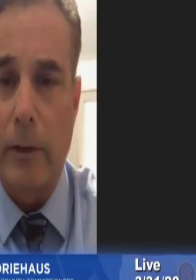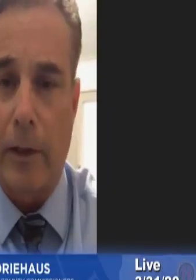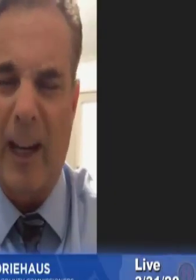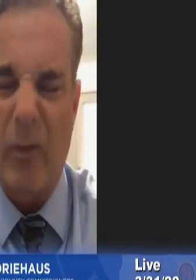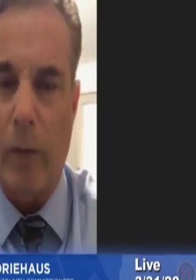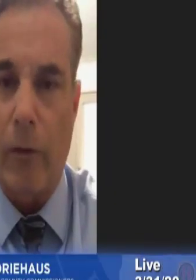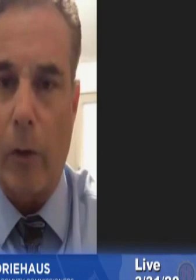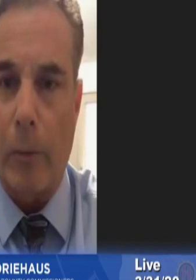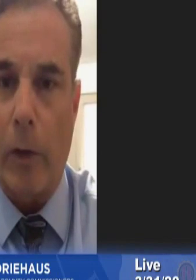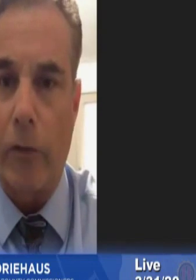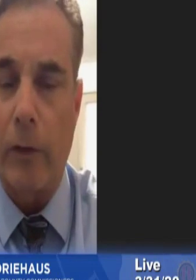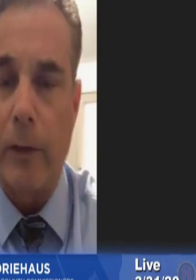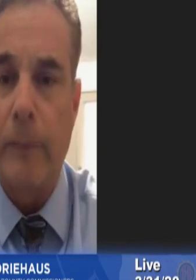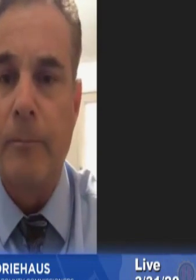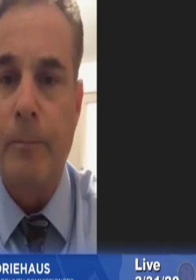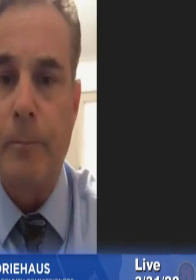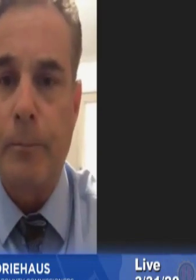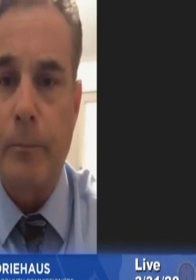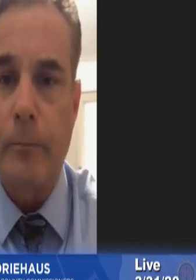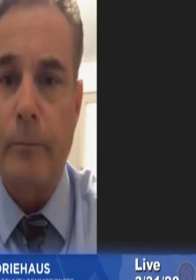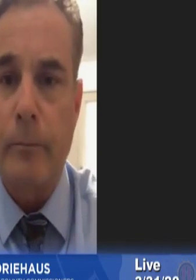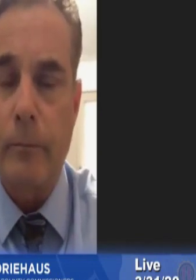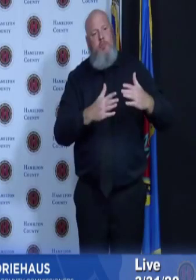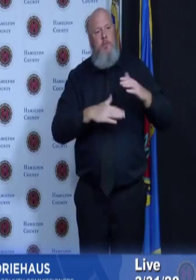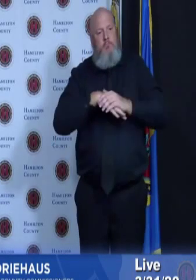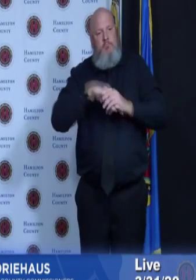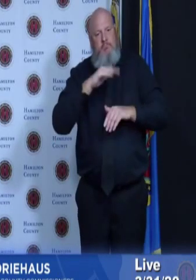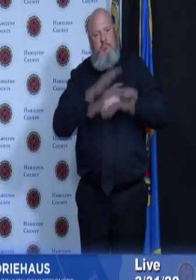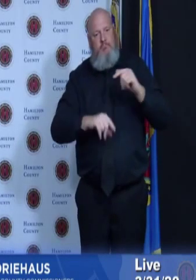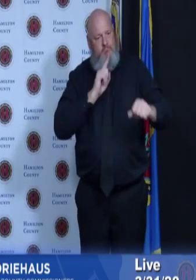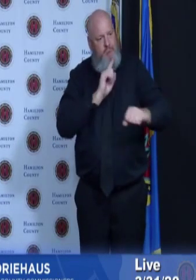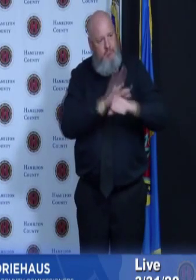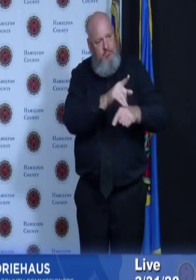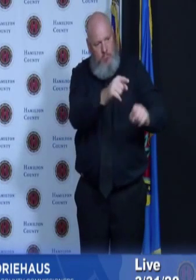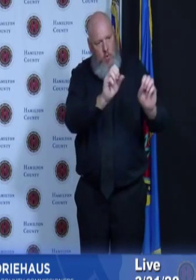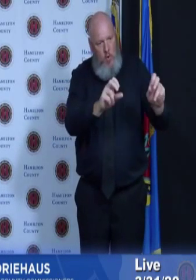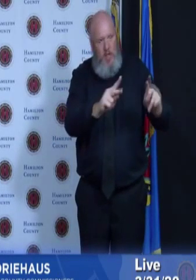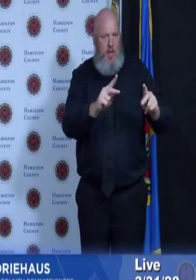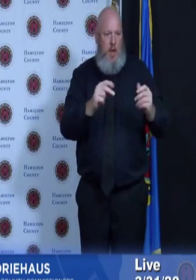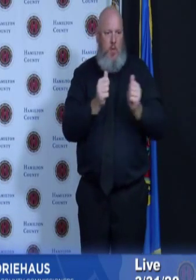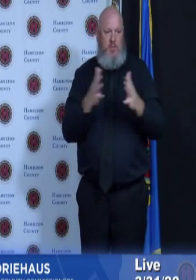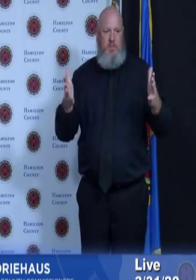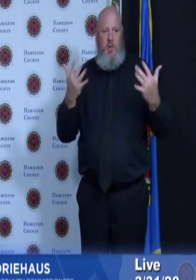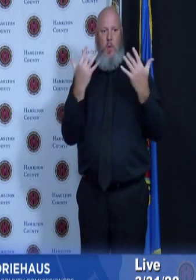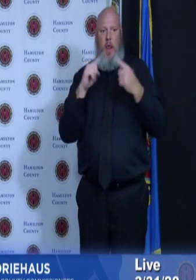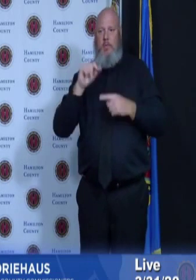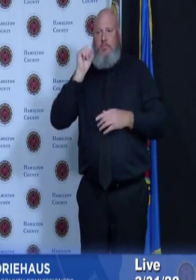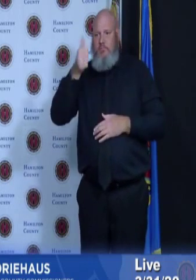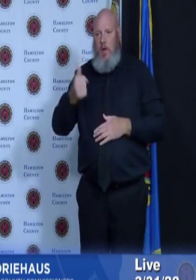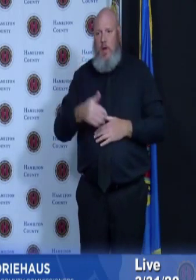follow-up question it's not only about tomorrow it's how are we gonna approach